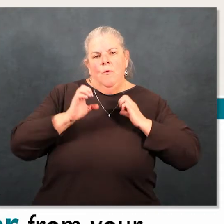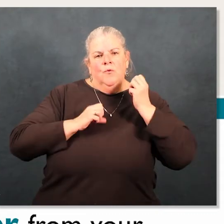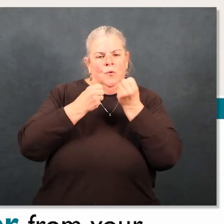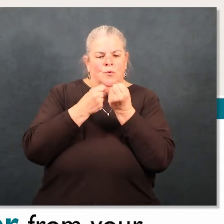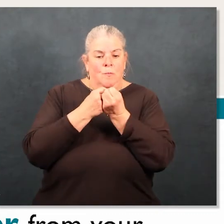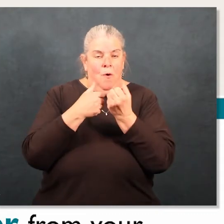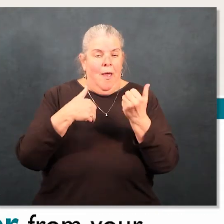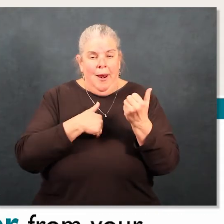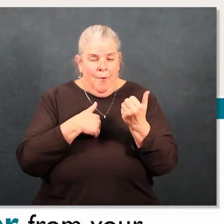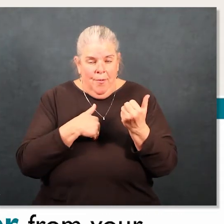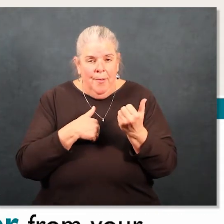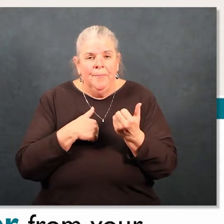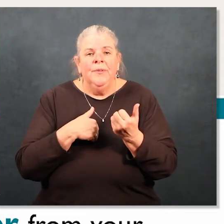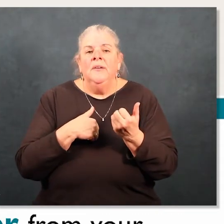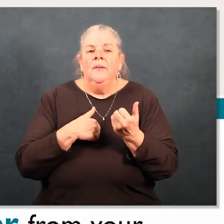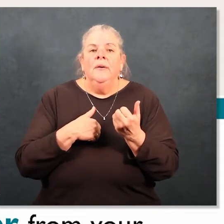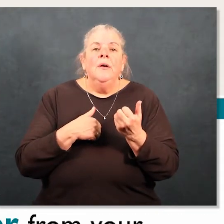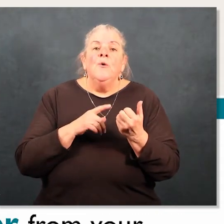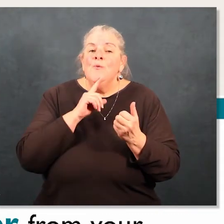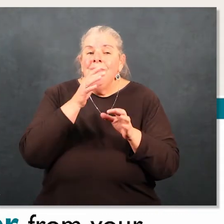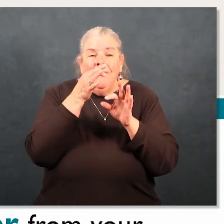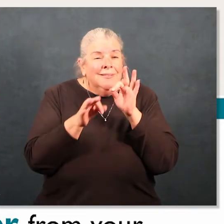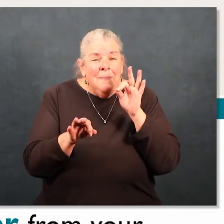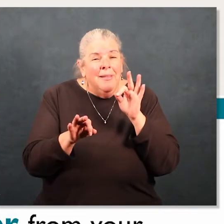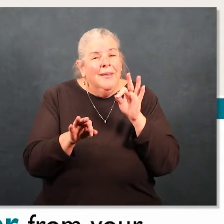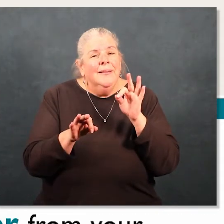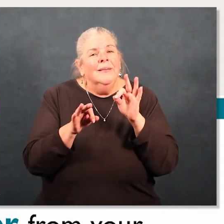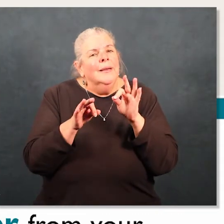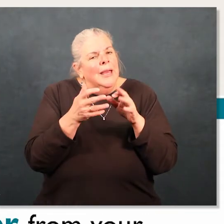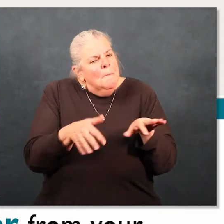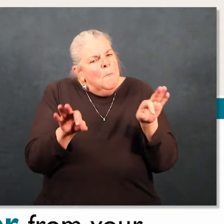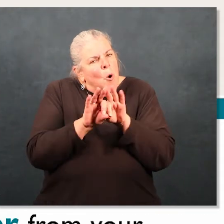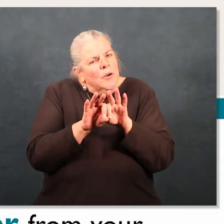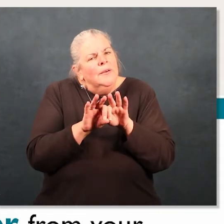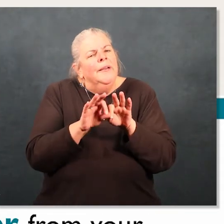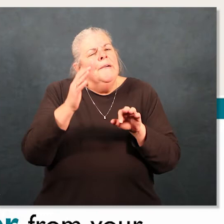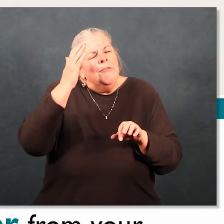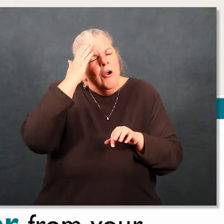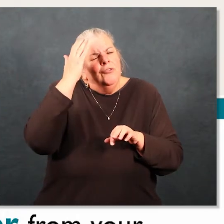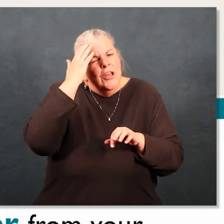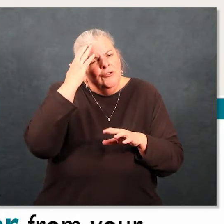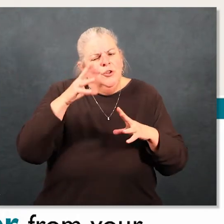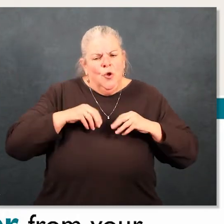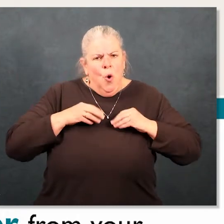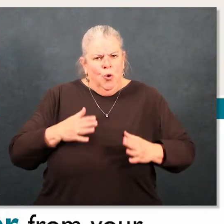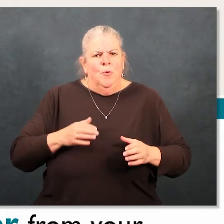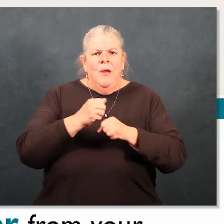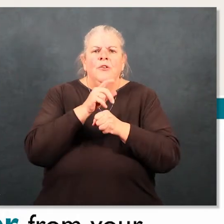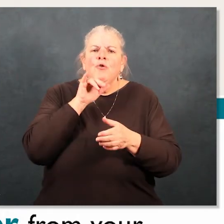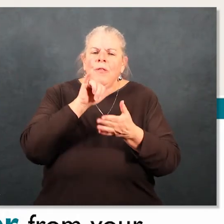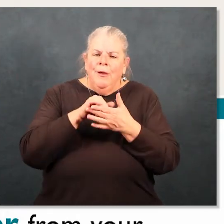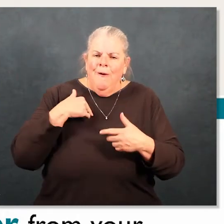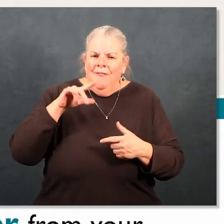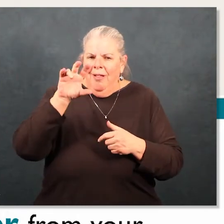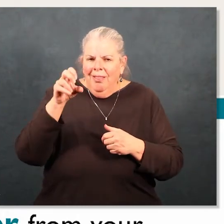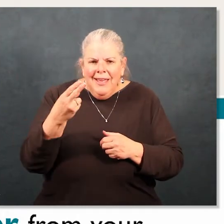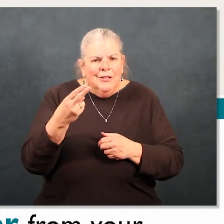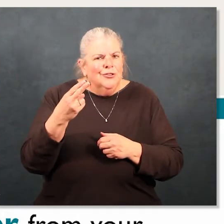is to simply be a conscientious owner. So, you know, keeping your animal on the leash when you're outside of your property